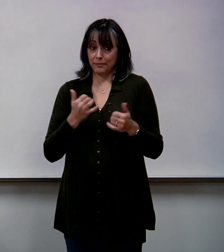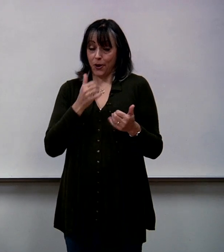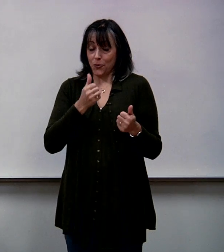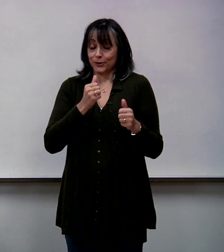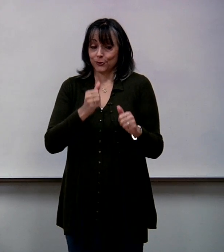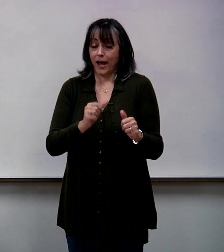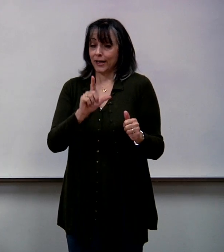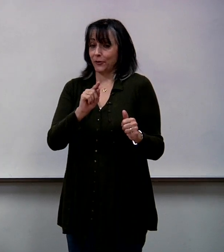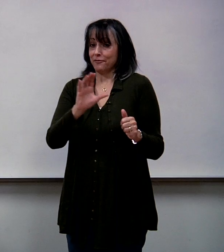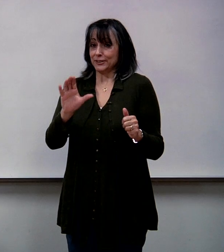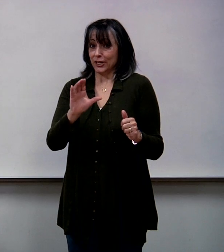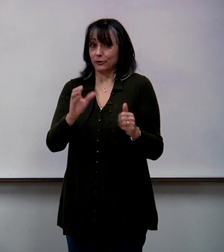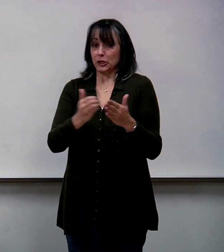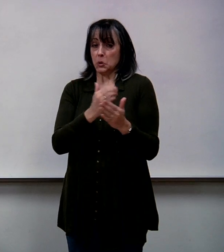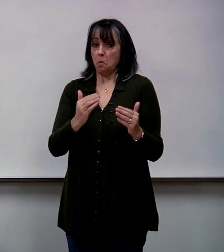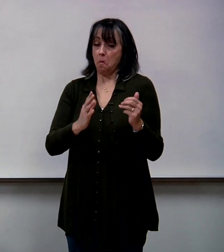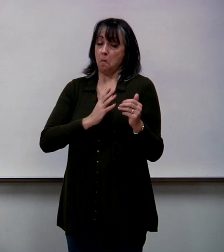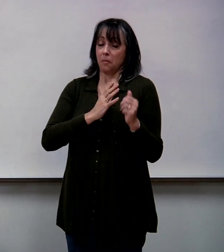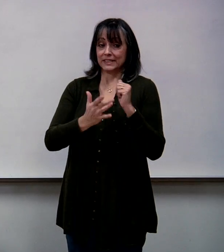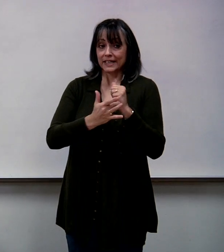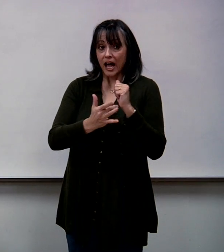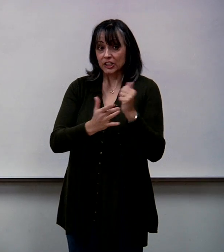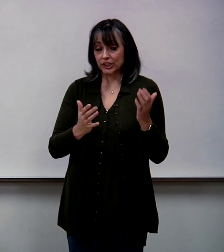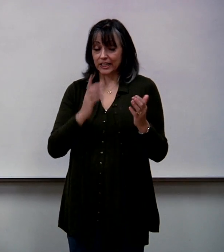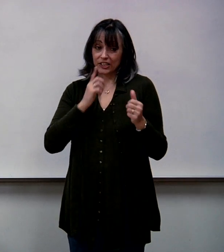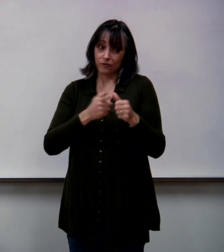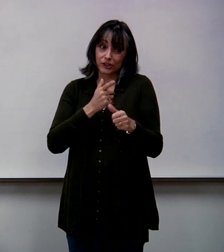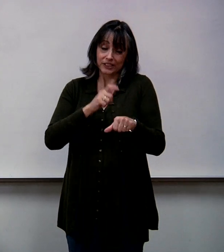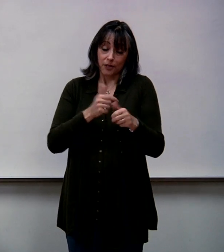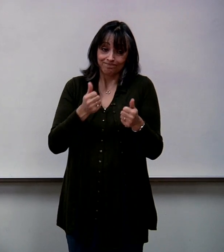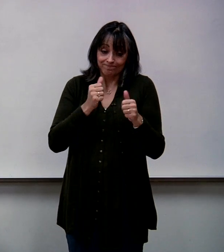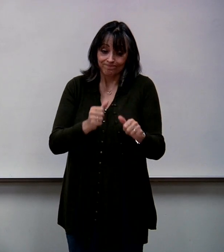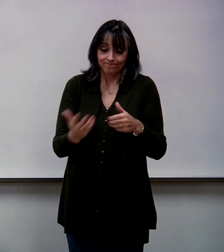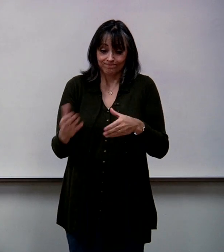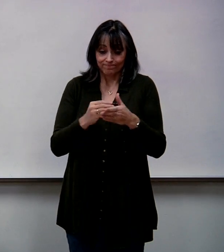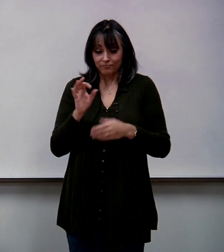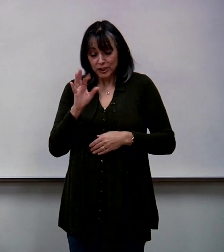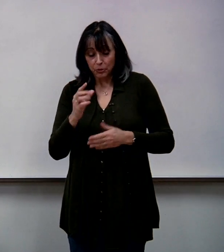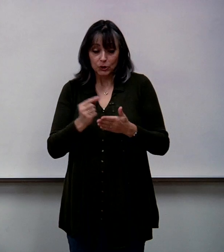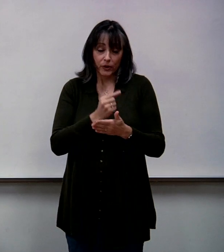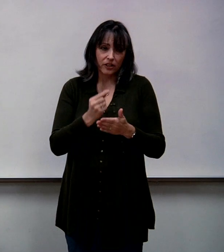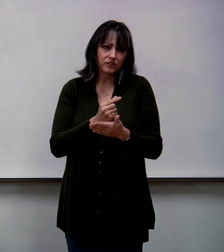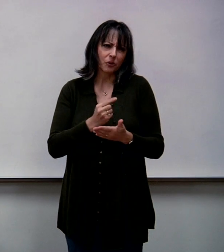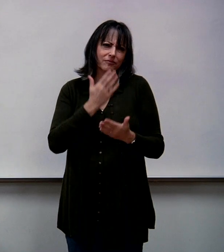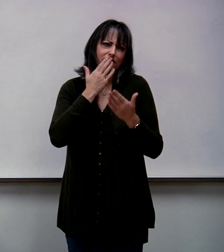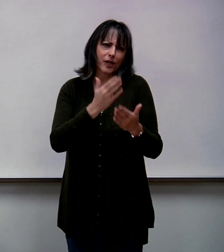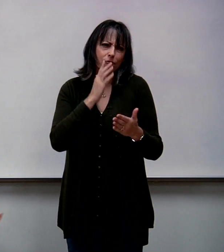elections technology and so is our first work with this so we appreciate candidates being flexible and willing to work with us as we